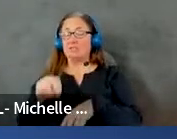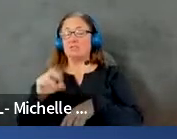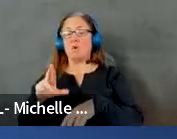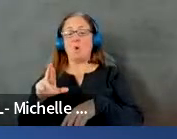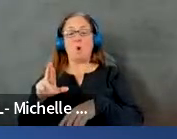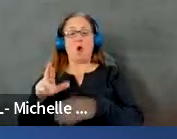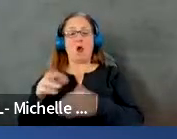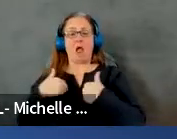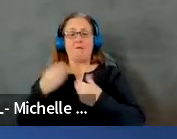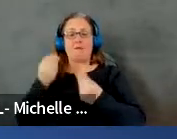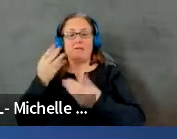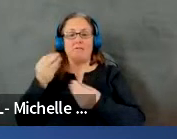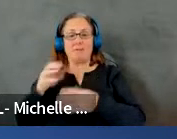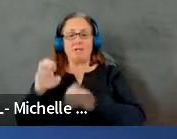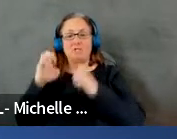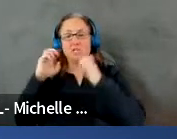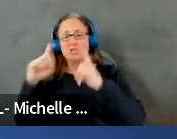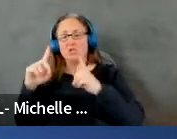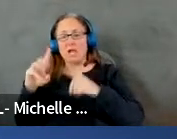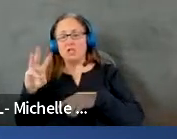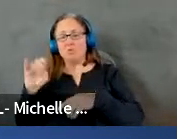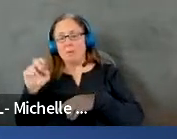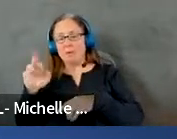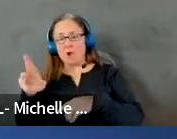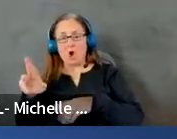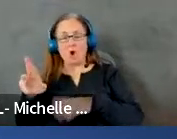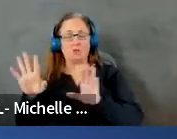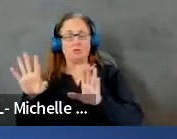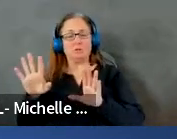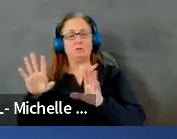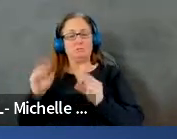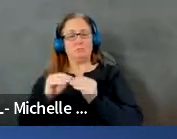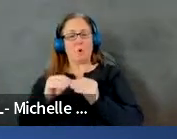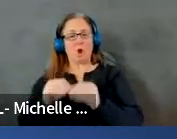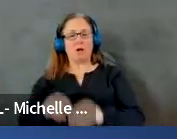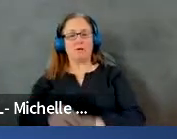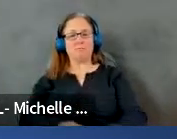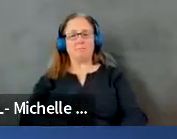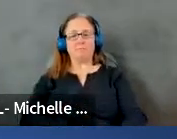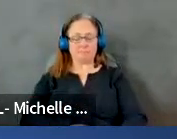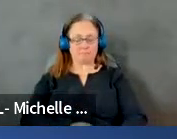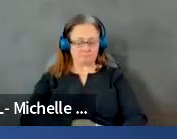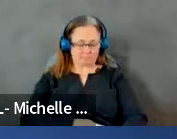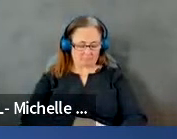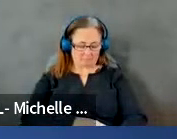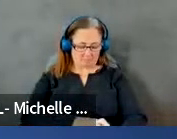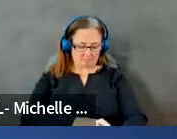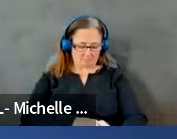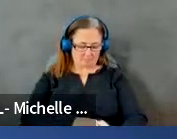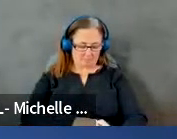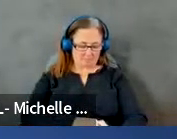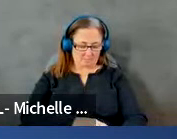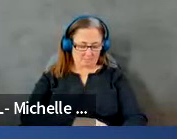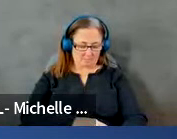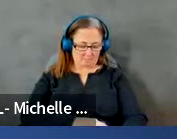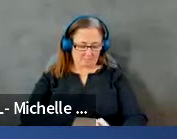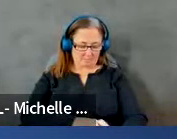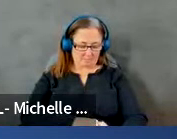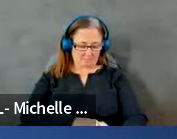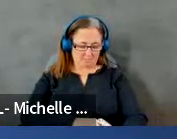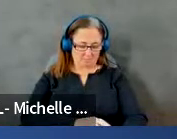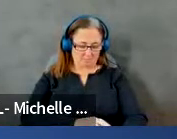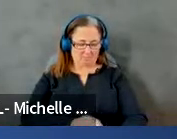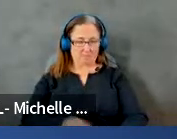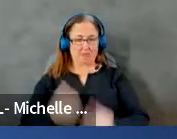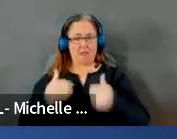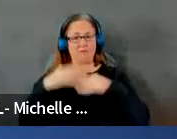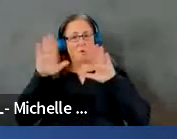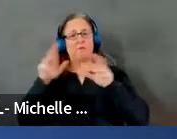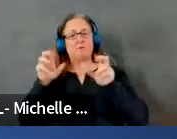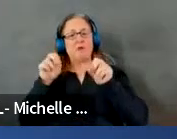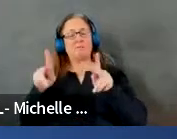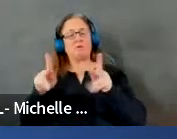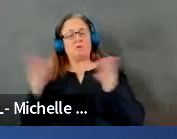information, educational webinars, and more. There is a great opportunity here and probably